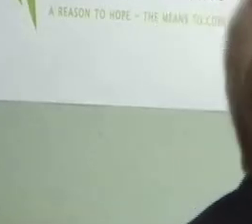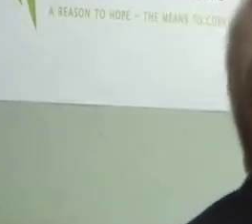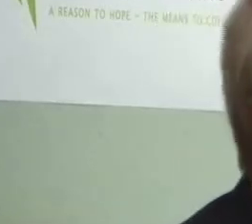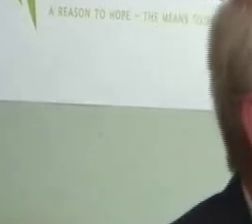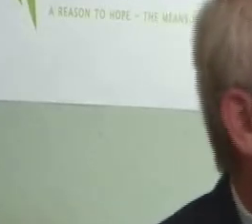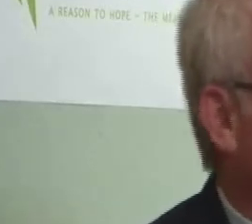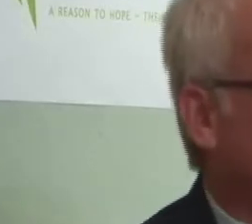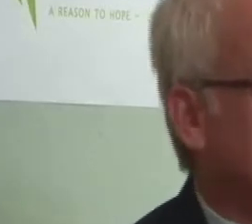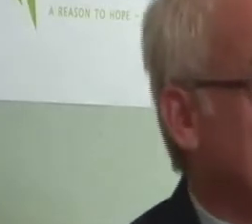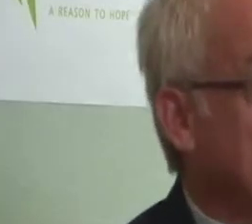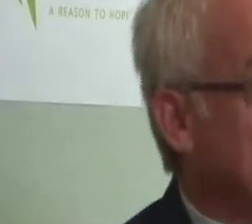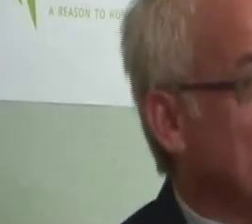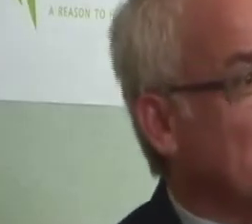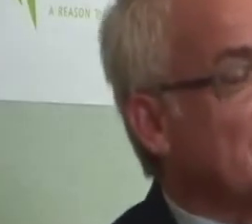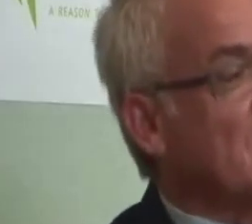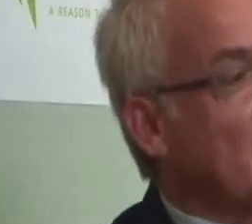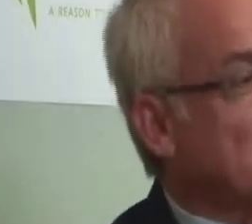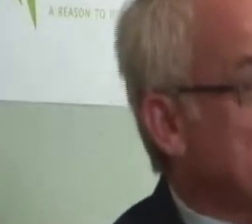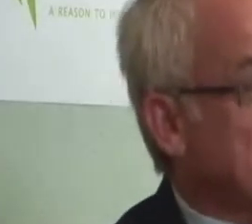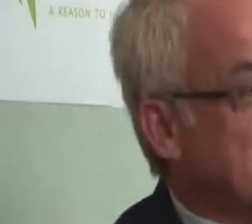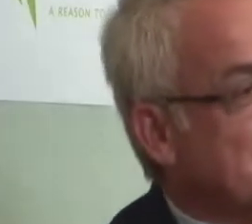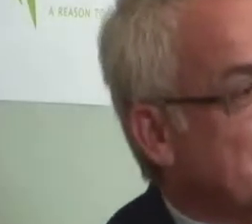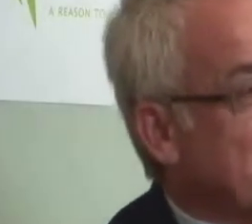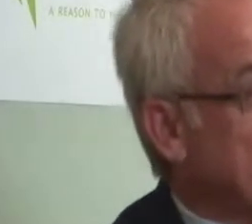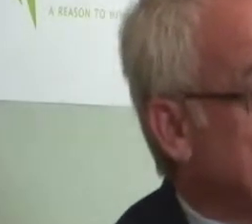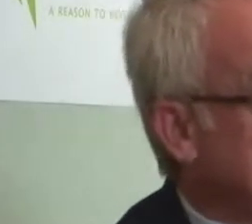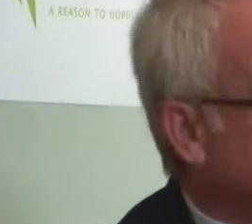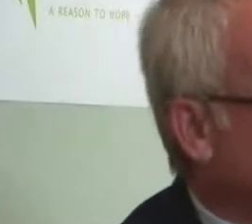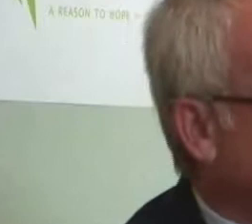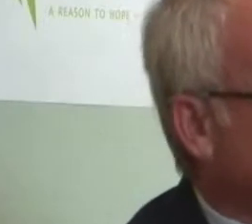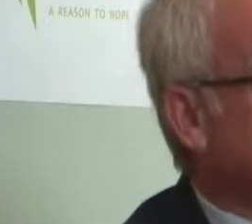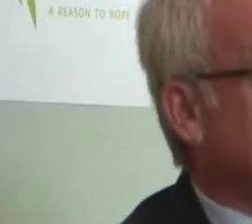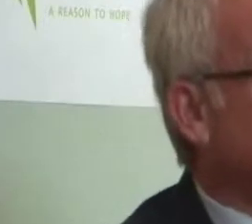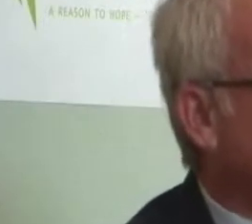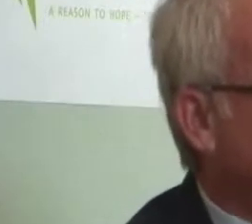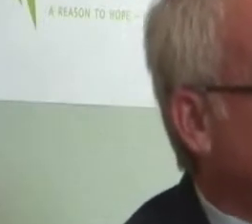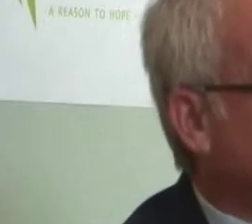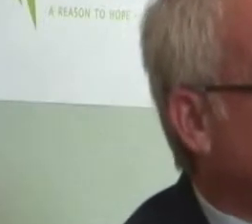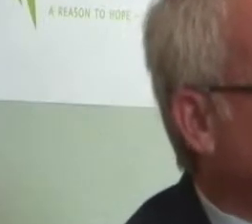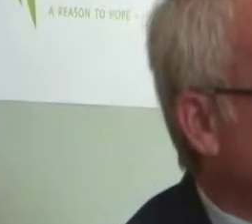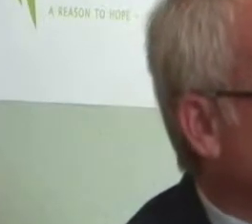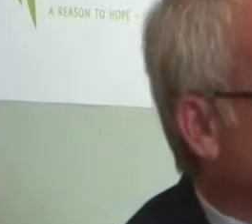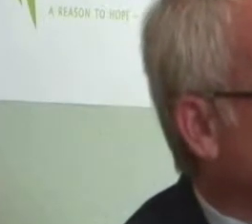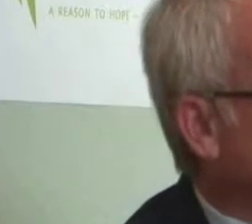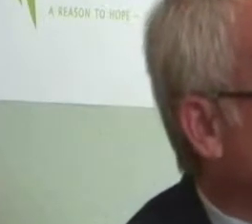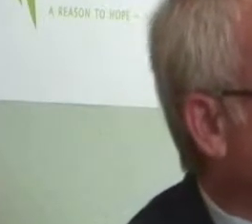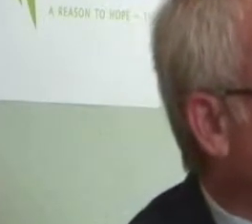ah, even though all jurisdictions around Ontario, like Quebec, like New York, like Manitoba,